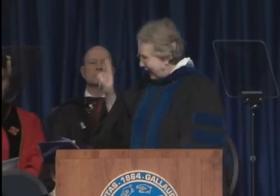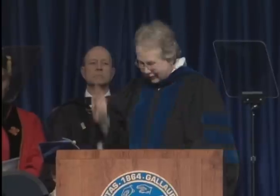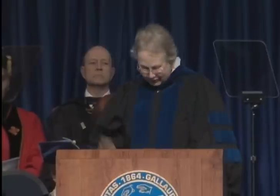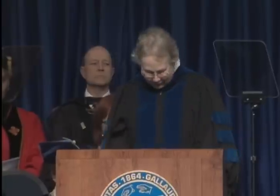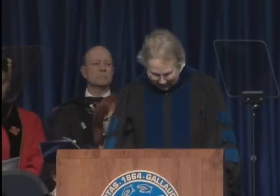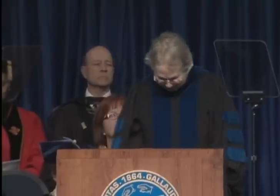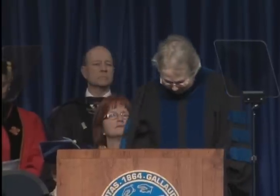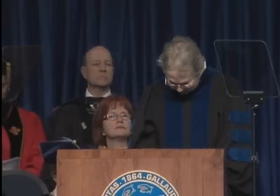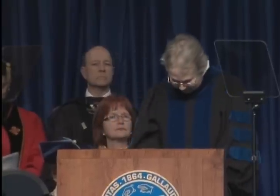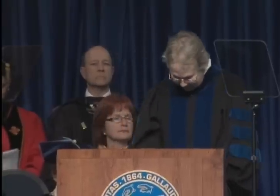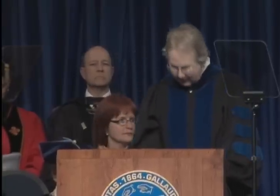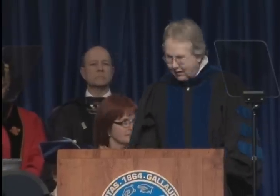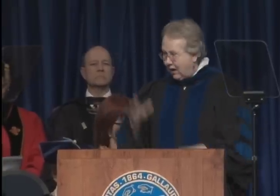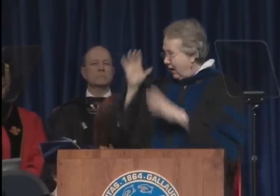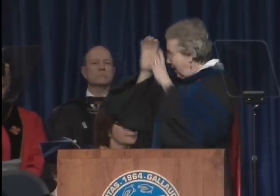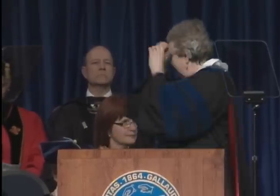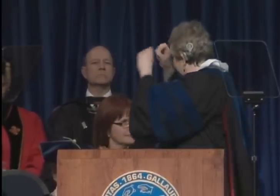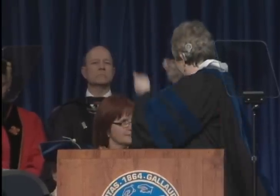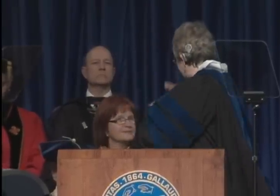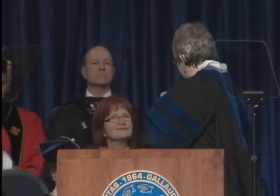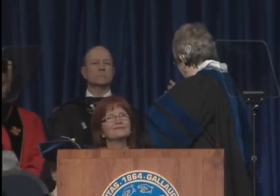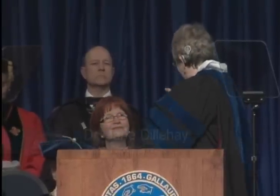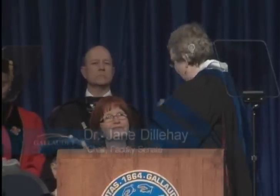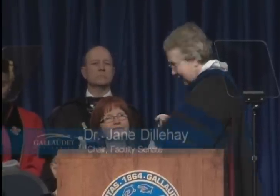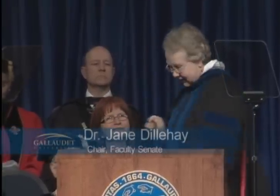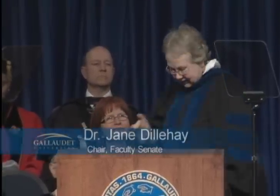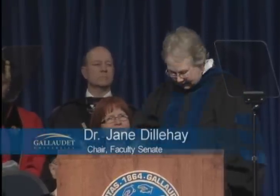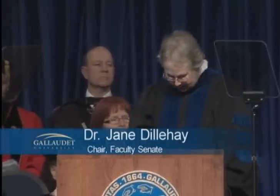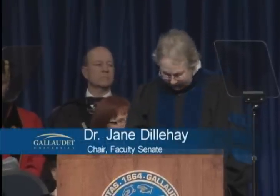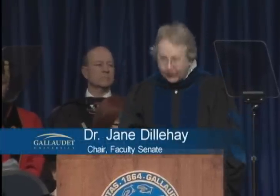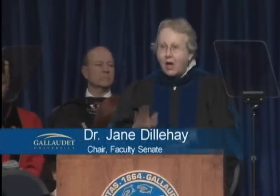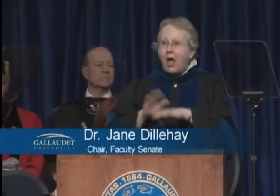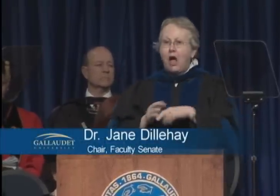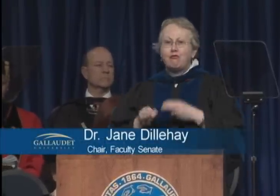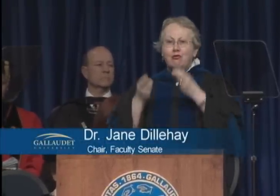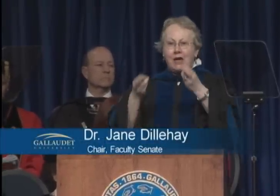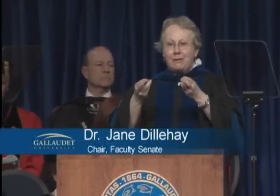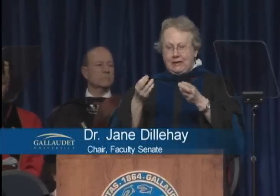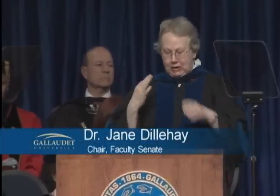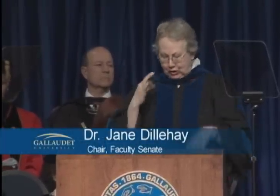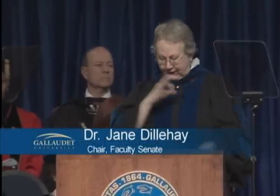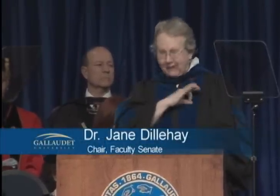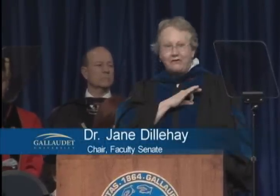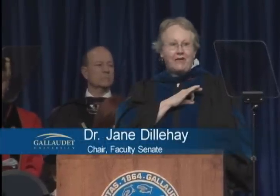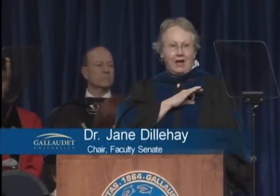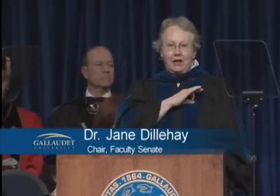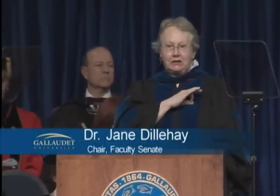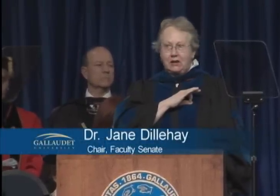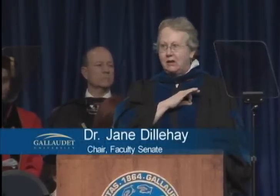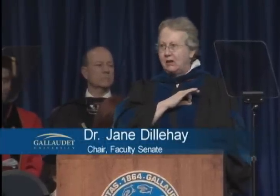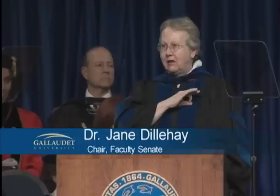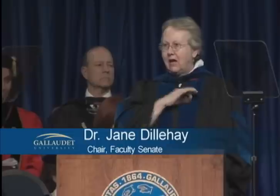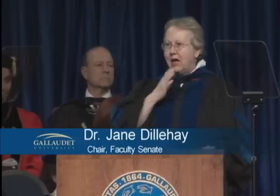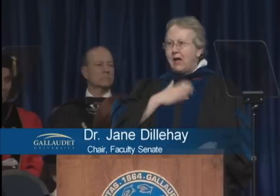Thank you Dr. Weiner. President Hurwitz, upon recommendation of the faculty,